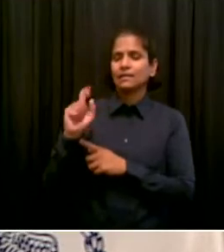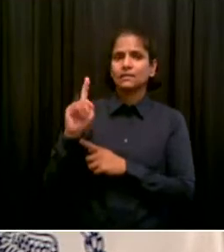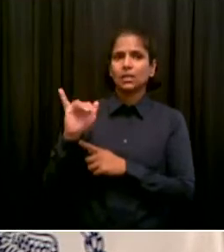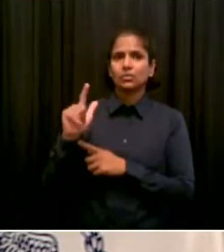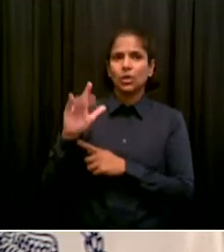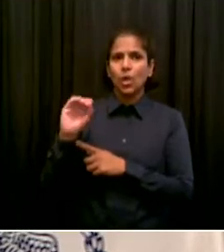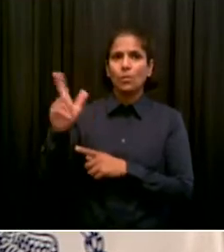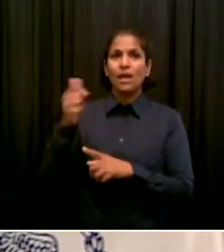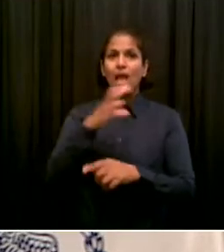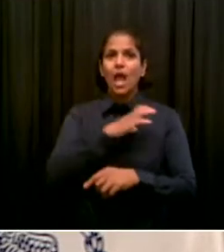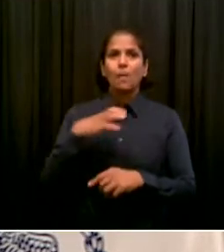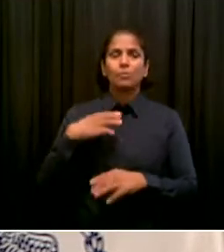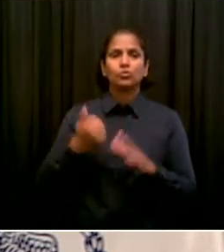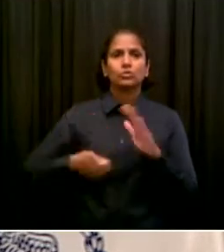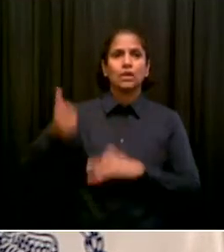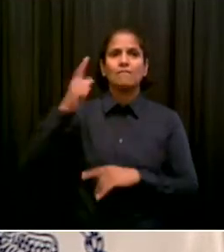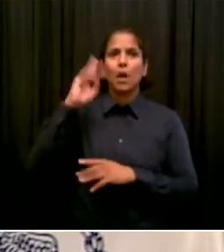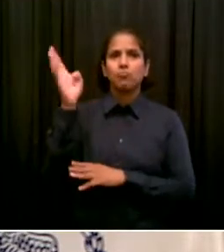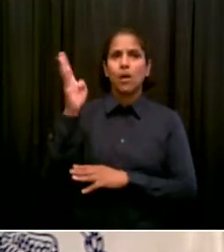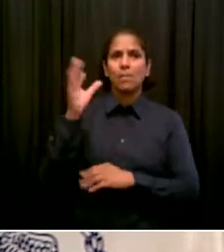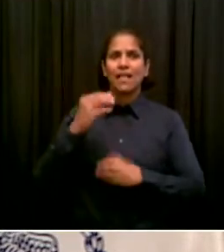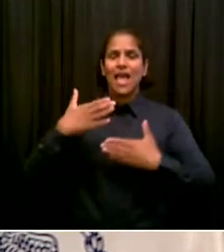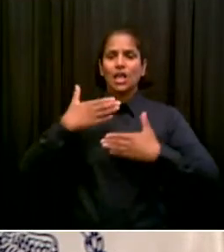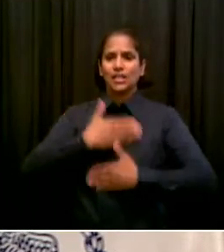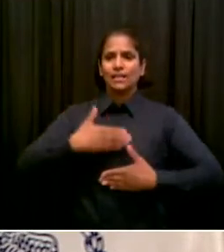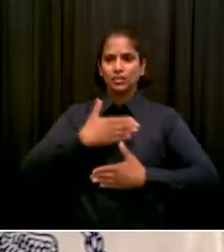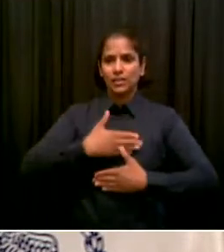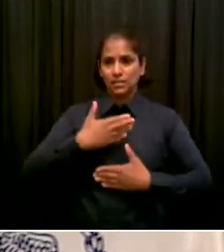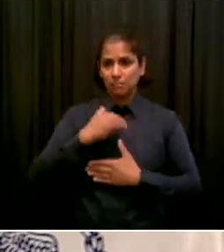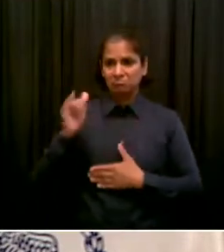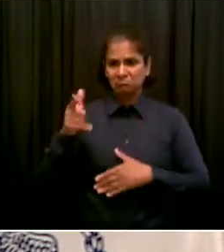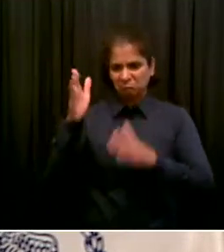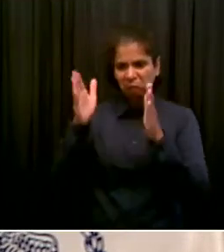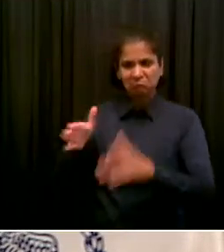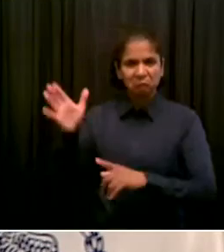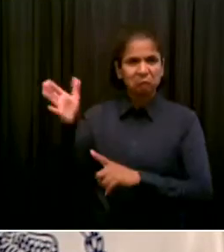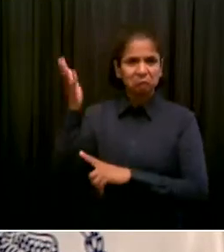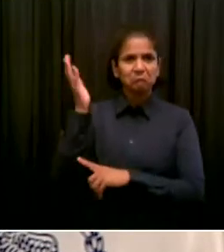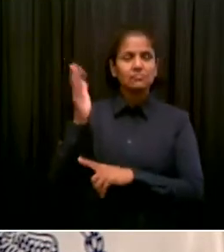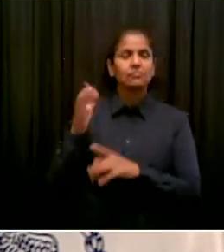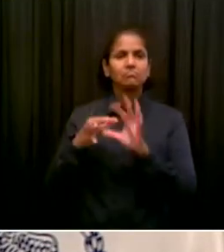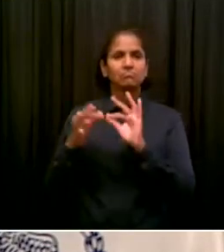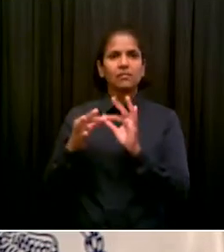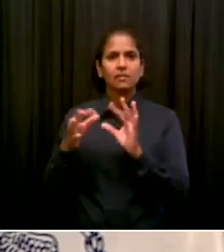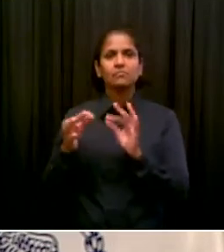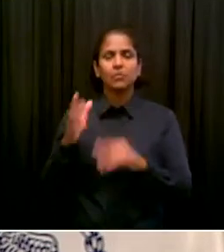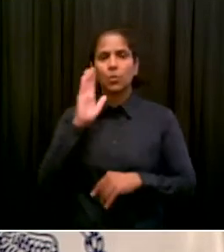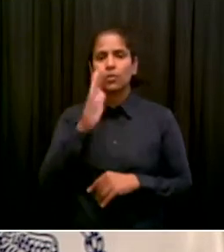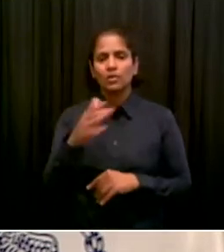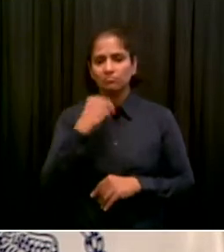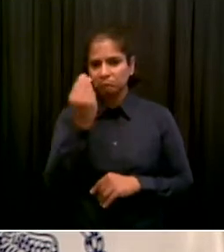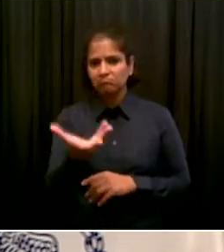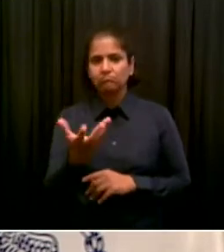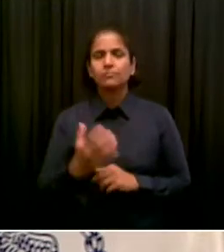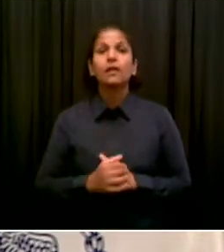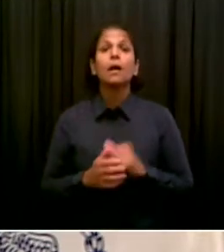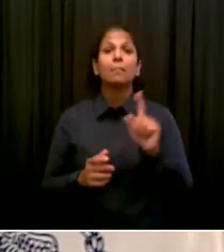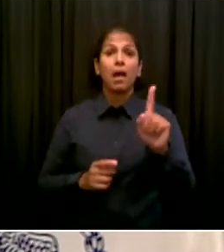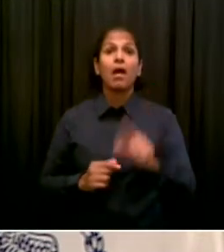I WANT TO TURN A SECOND TO ENDO CASTILLE, OUR COMMISSIONER FOR THE MAYOR'S OFFICE FROM MEDIA ENTEAIRTNMT.EN SHE CAN GIVE YOU A SENSE OF WHAT HET BROADWAY COMMUNITY IS SEEING AND WHAT THEY ARE